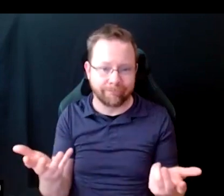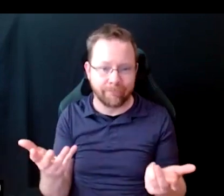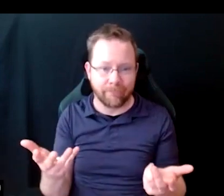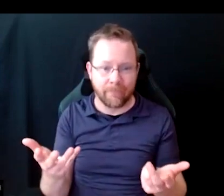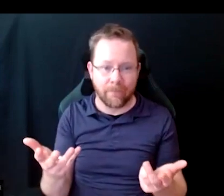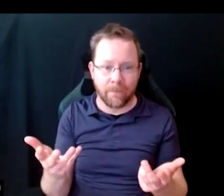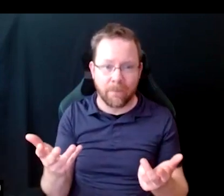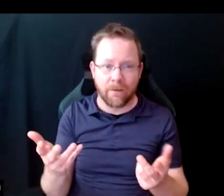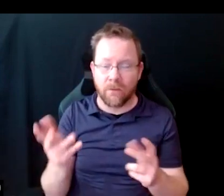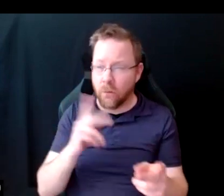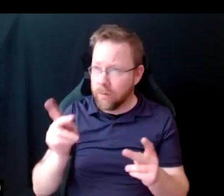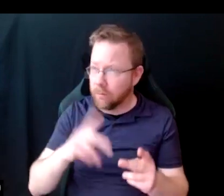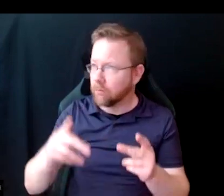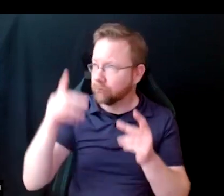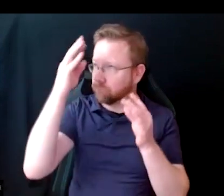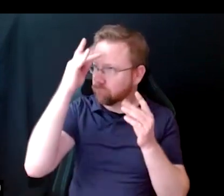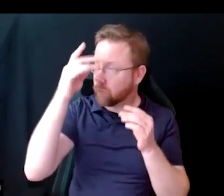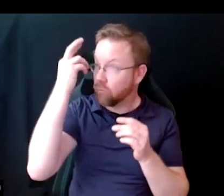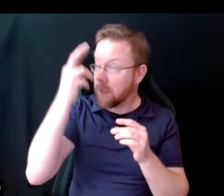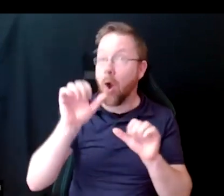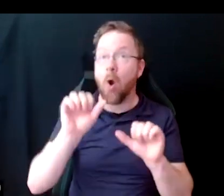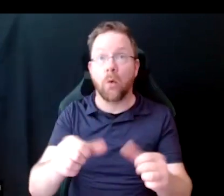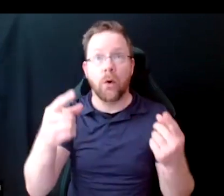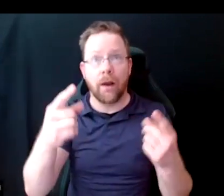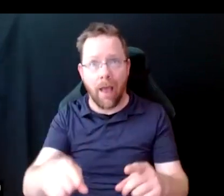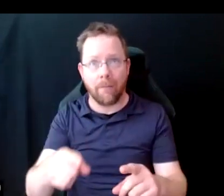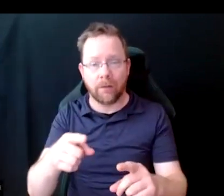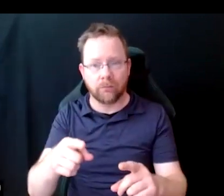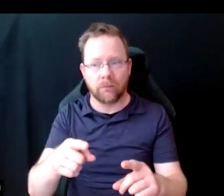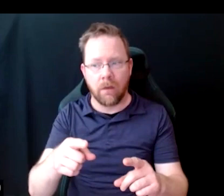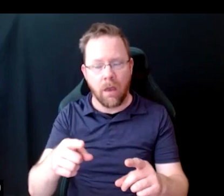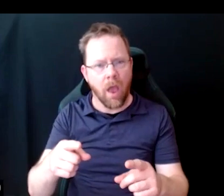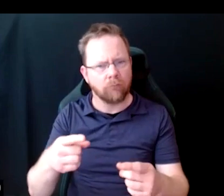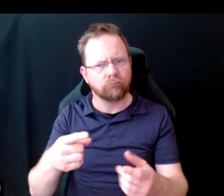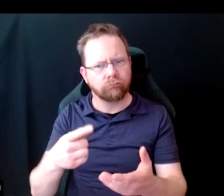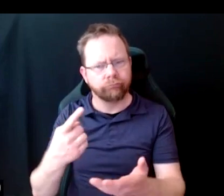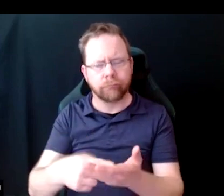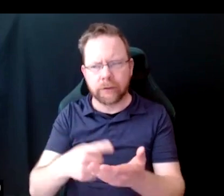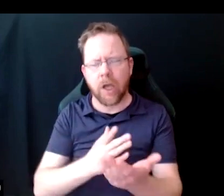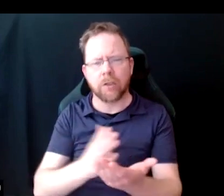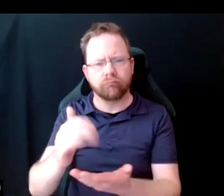Having at least that acknowledgement that it could happen and talking about it openly and talking about how you would deal with it